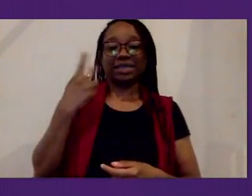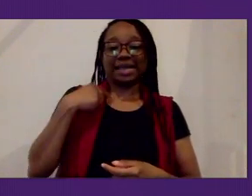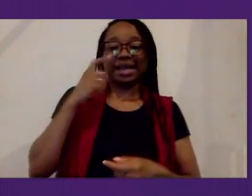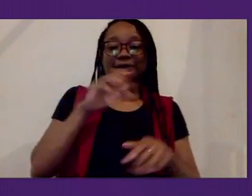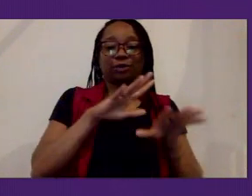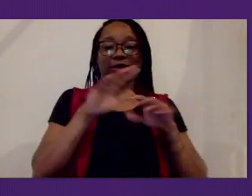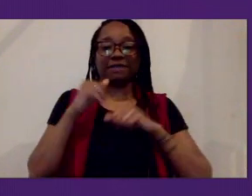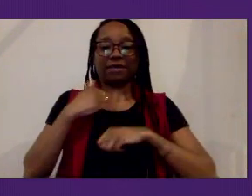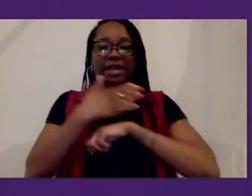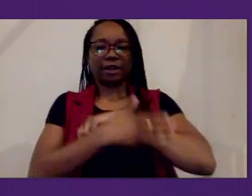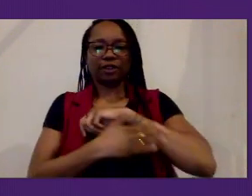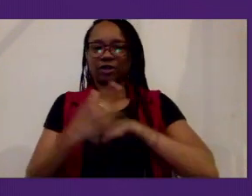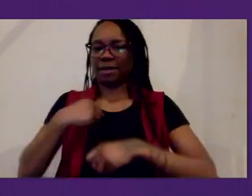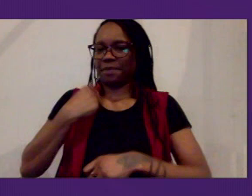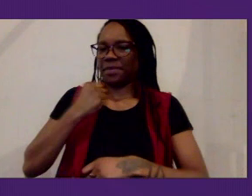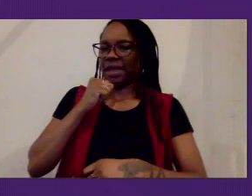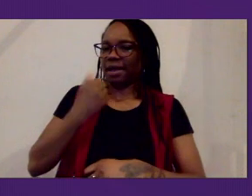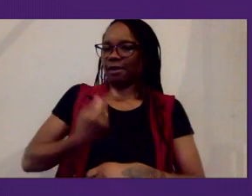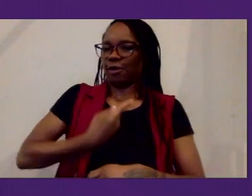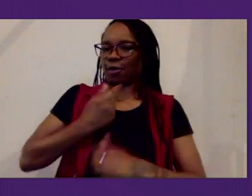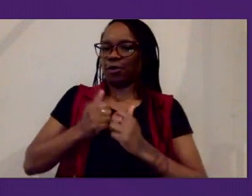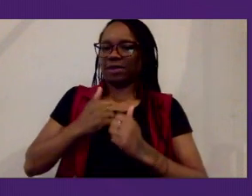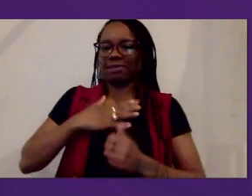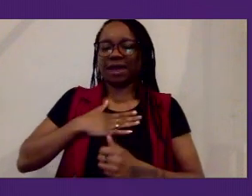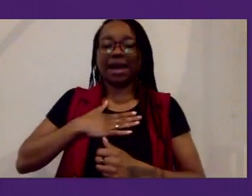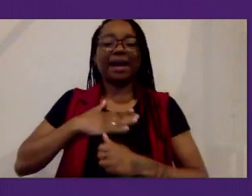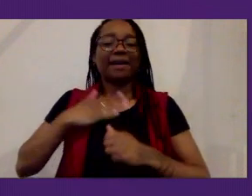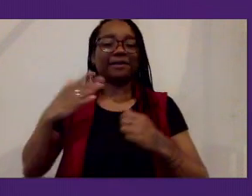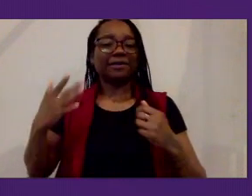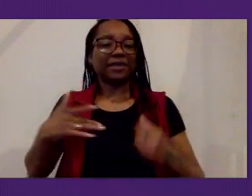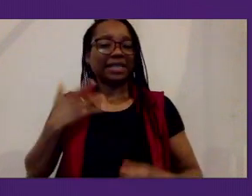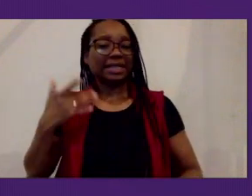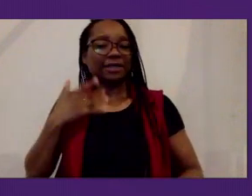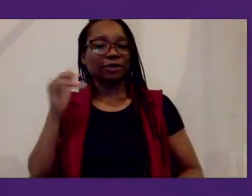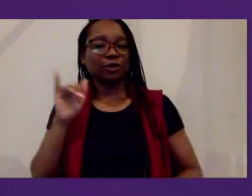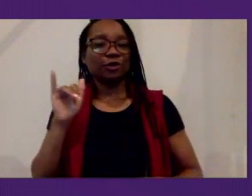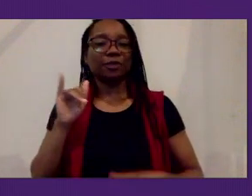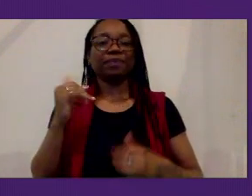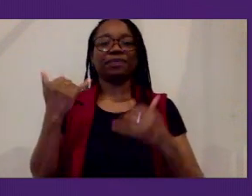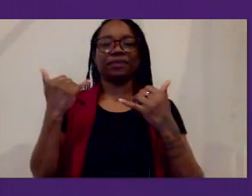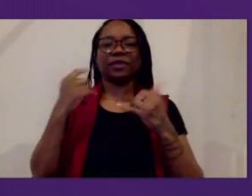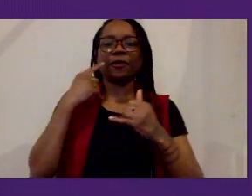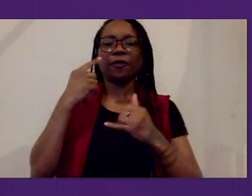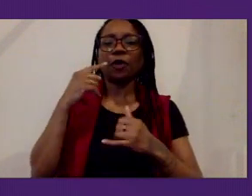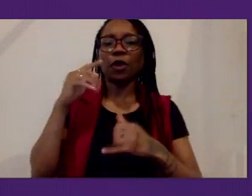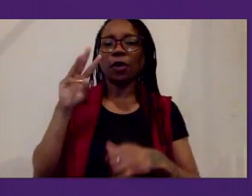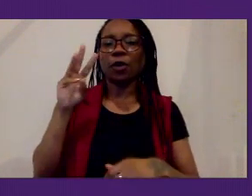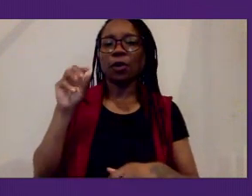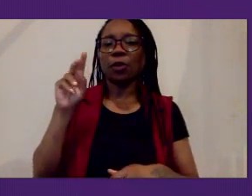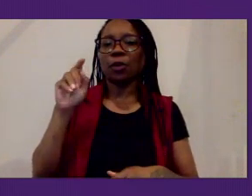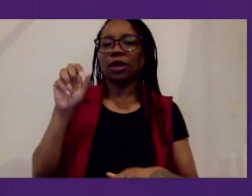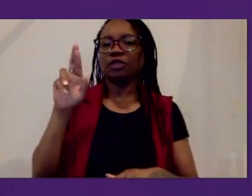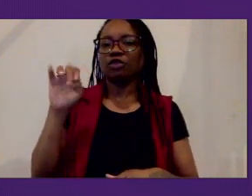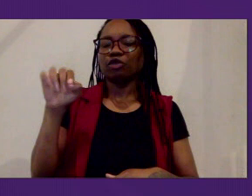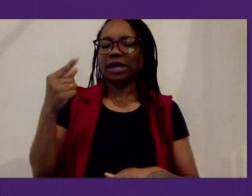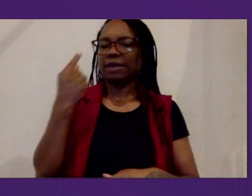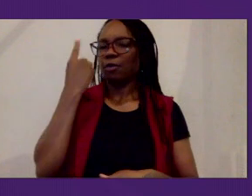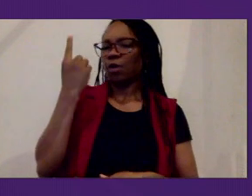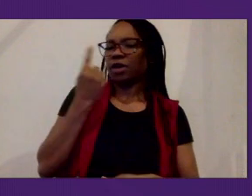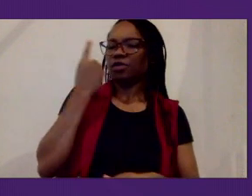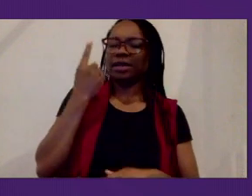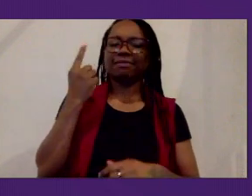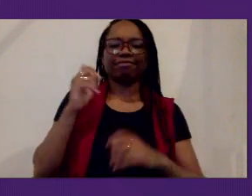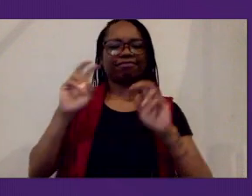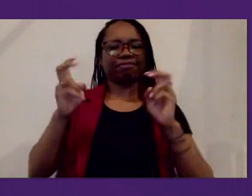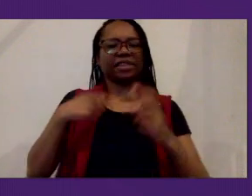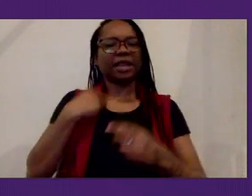In this wondering, I wonder why Mosse decided to shine a light on people like me. He's not having